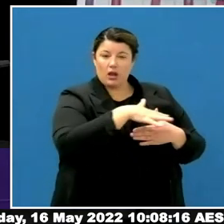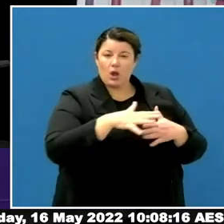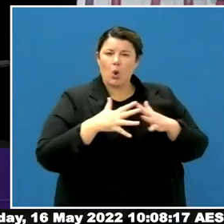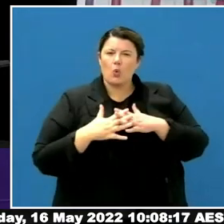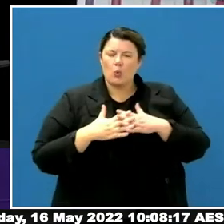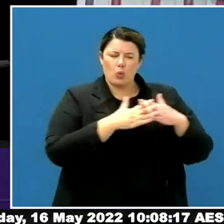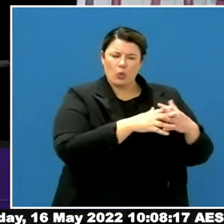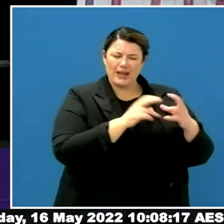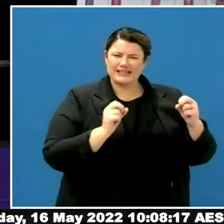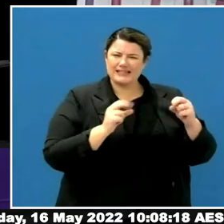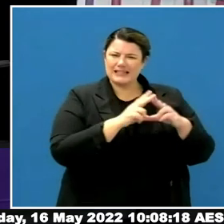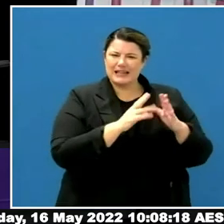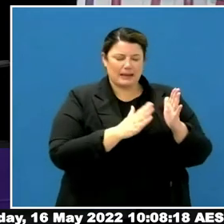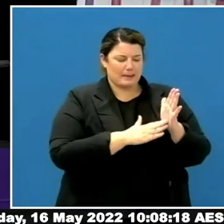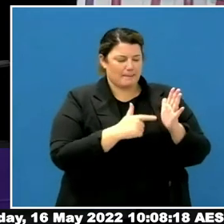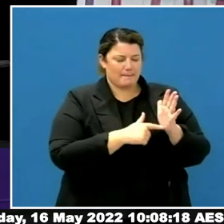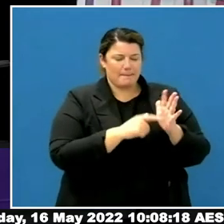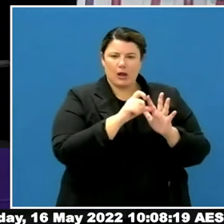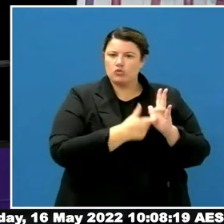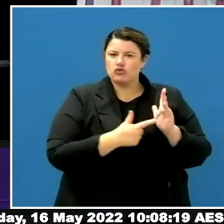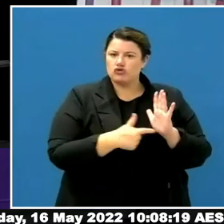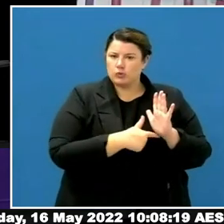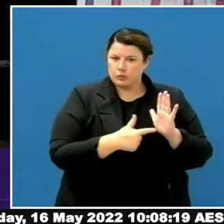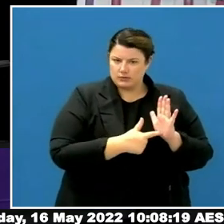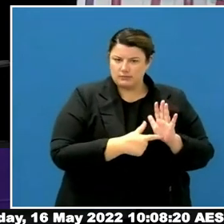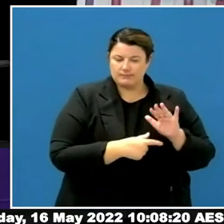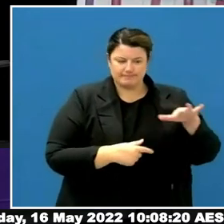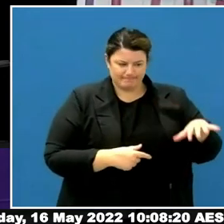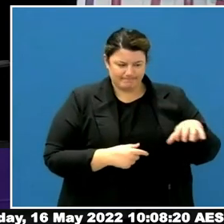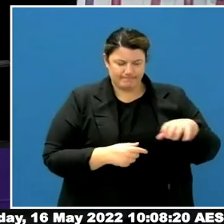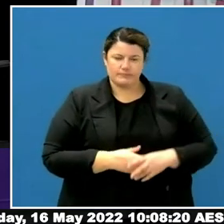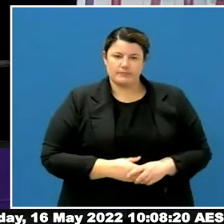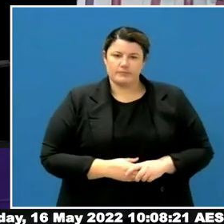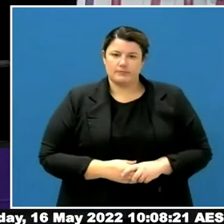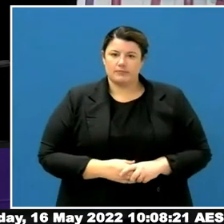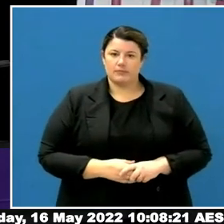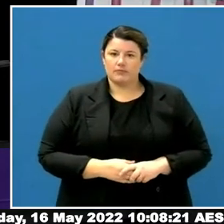Among other things, the evidence will examine the experience of several people with